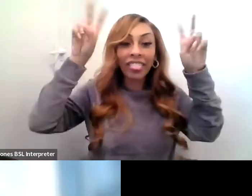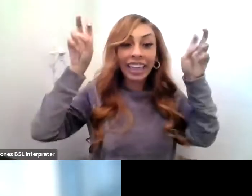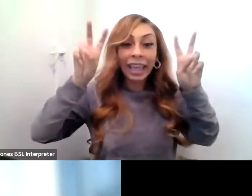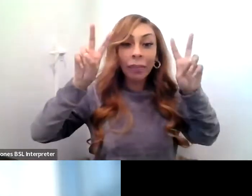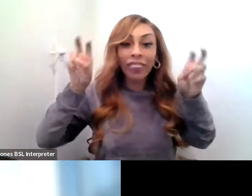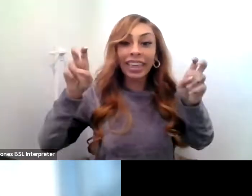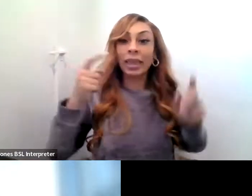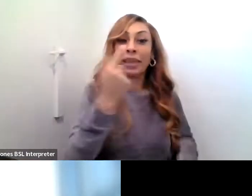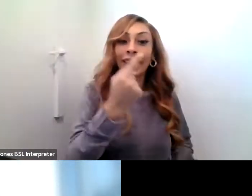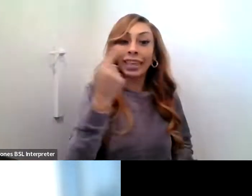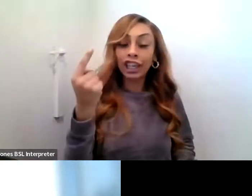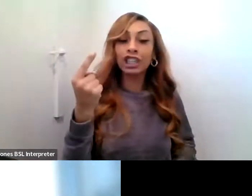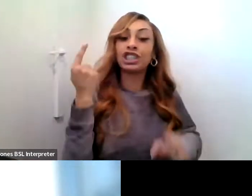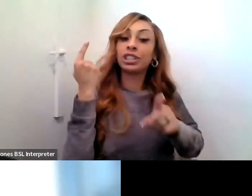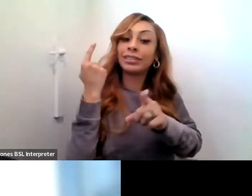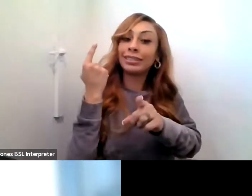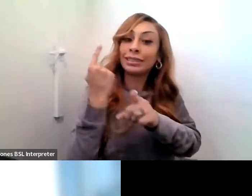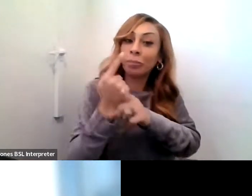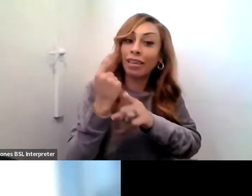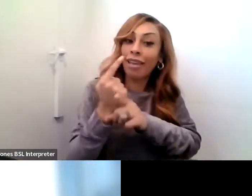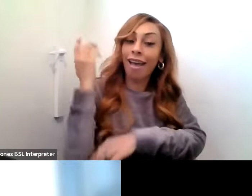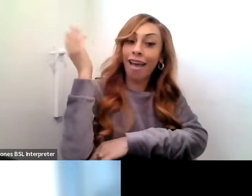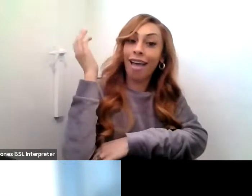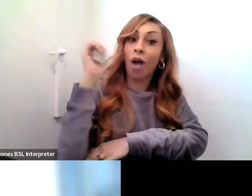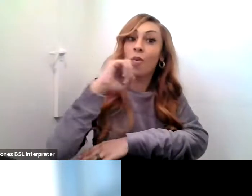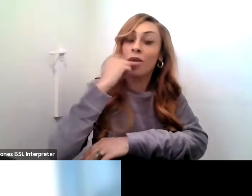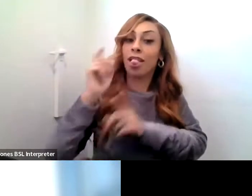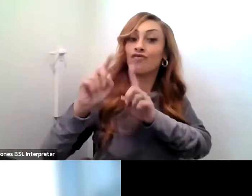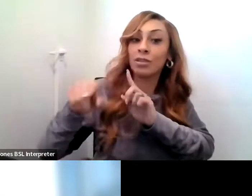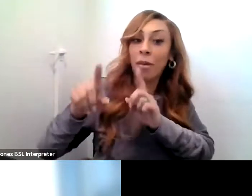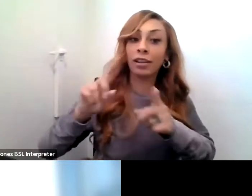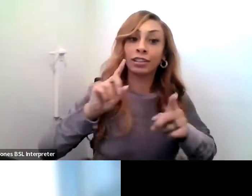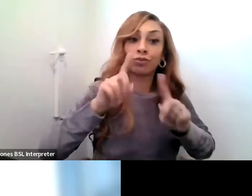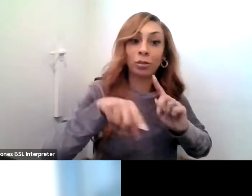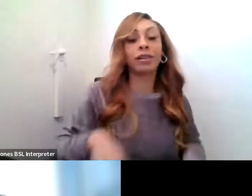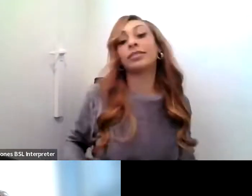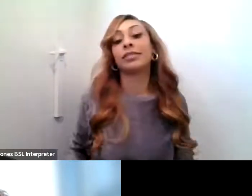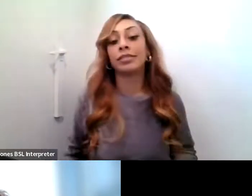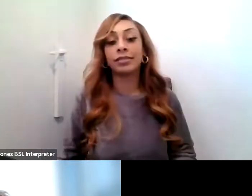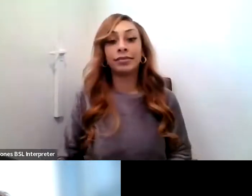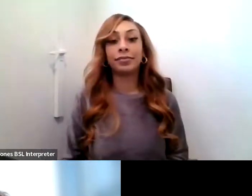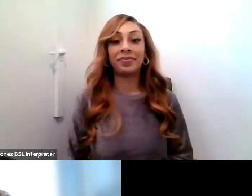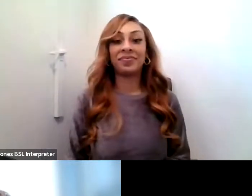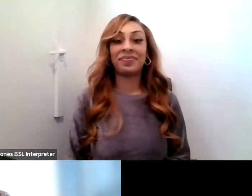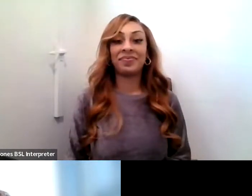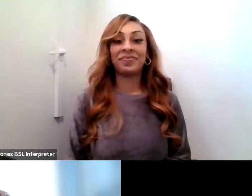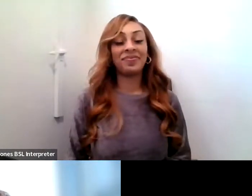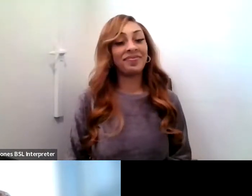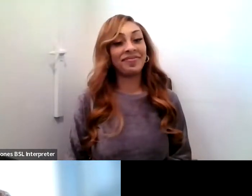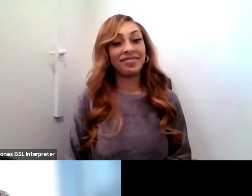will be responding to. Thank you, Richard, if I could please pass the mic to you and ask you both to offer a brief description of yourselves,